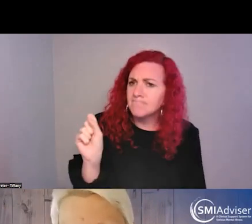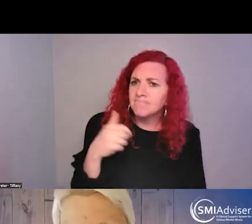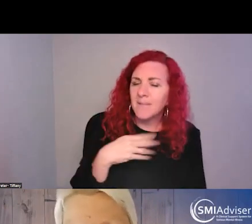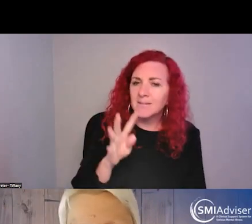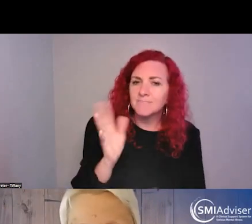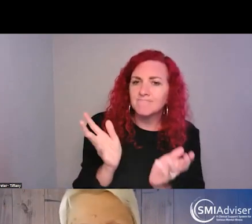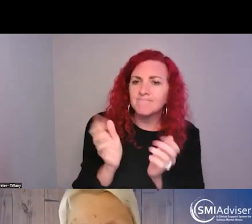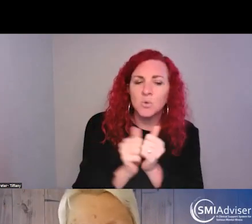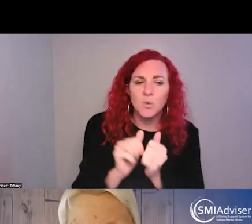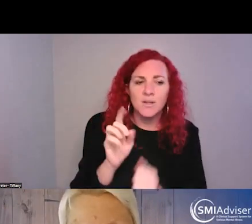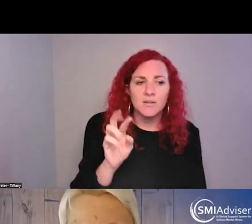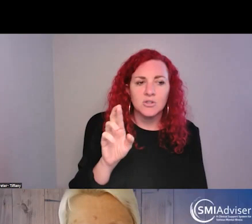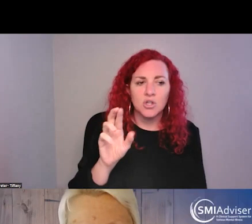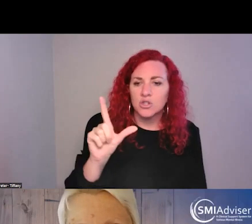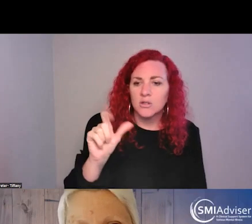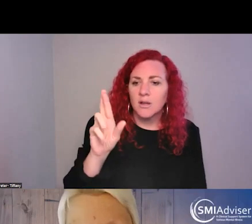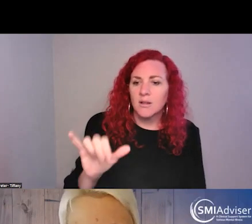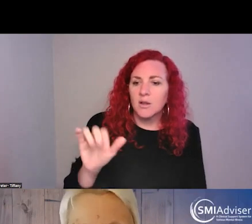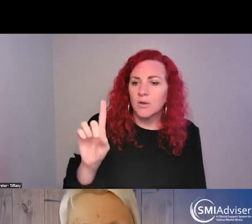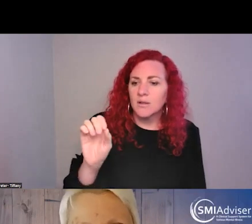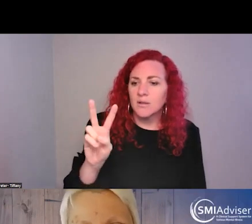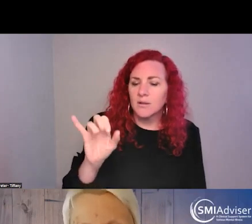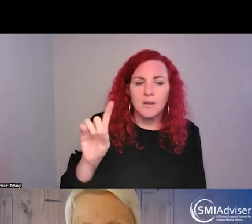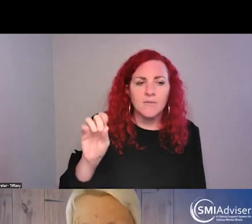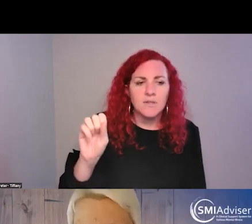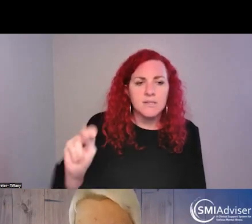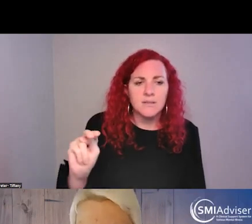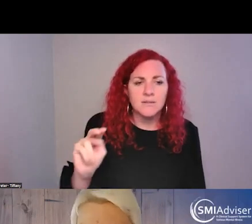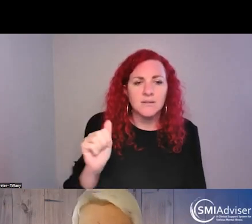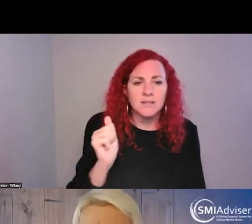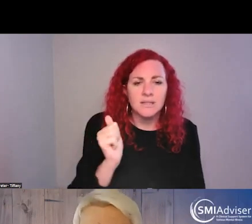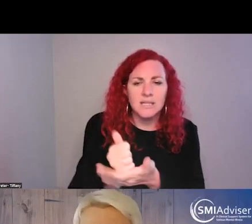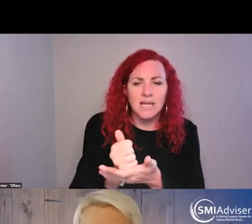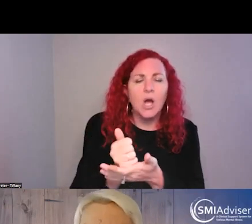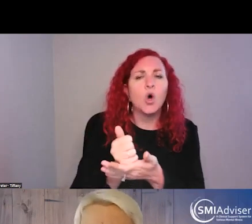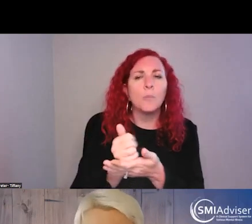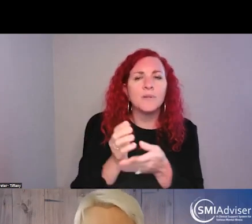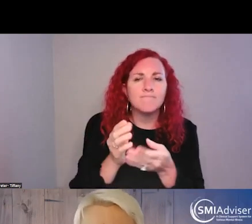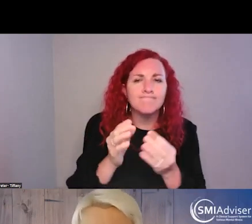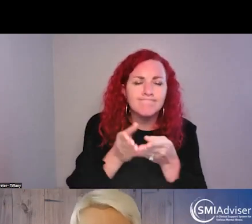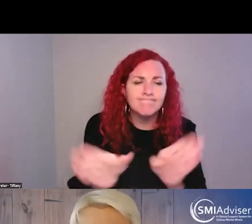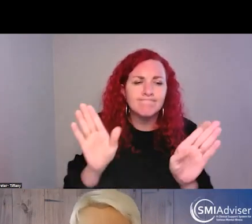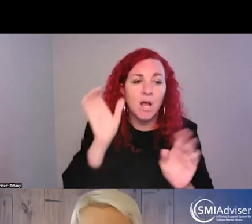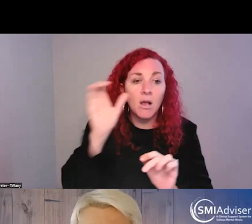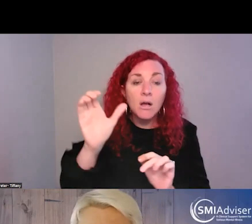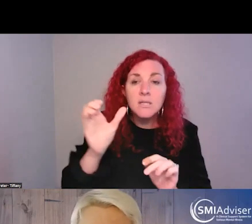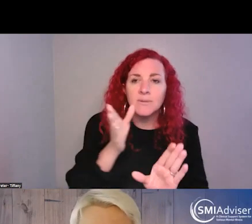HE IS THE CLINICAL DIRECTOR AT